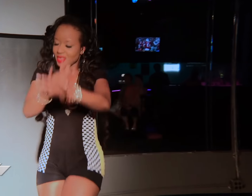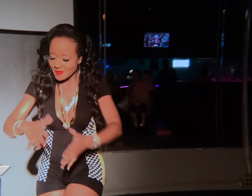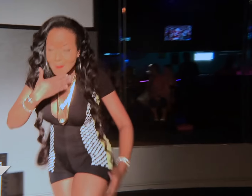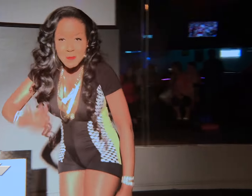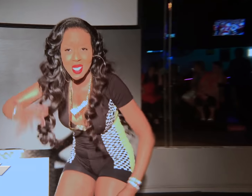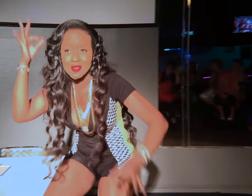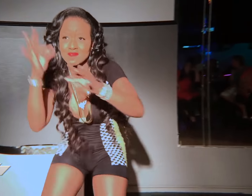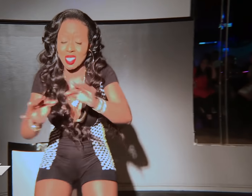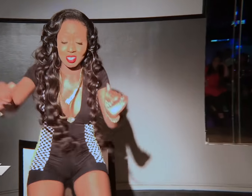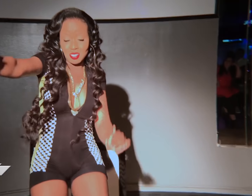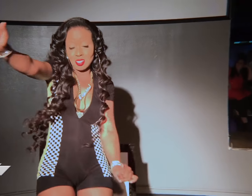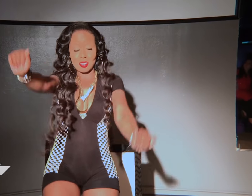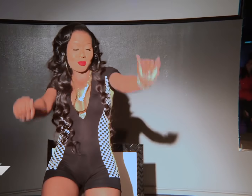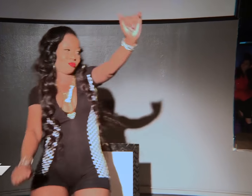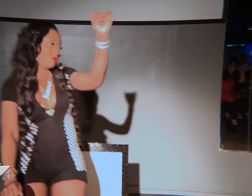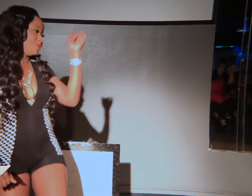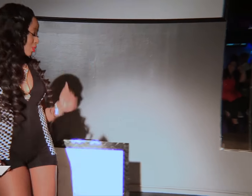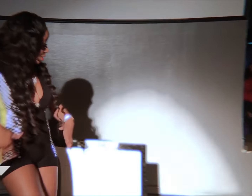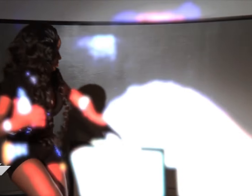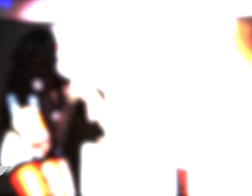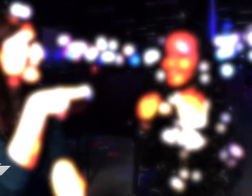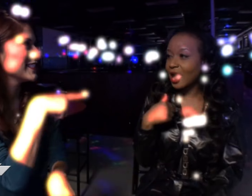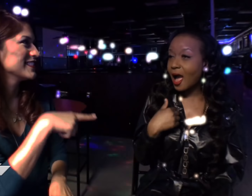Believe it! Better fake it 'til you make it!